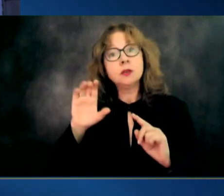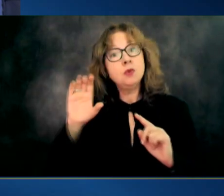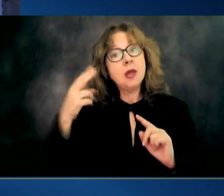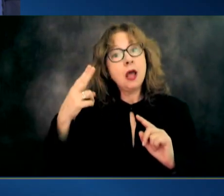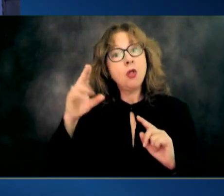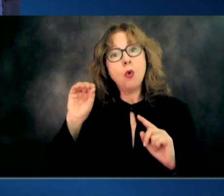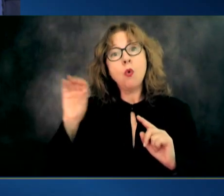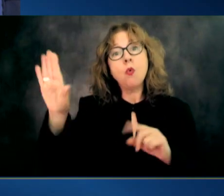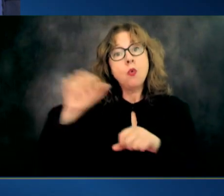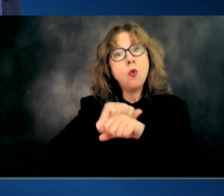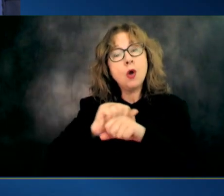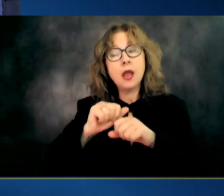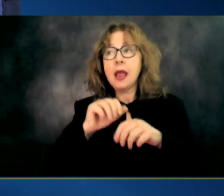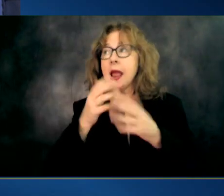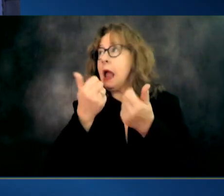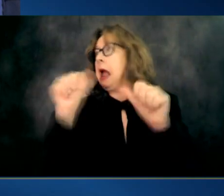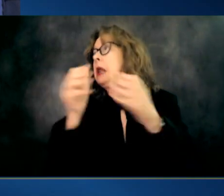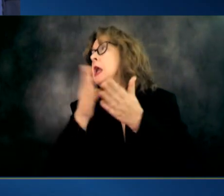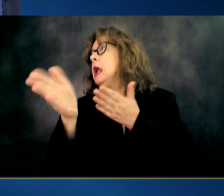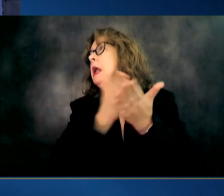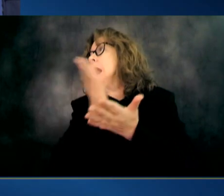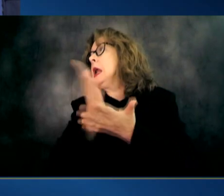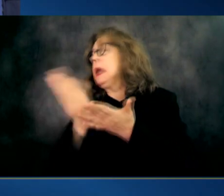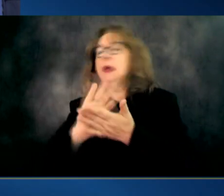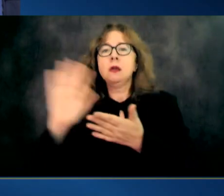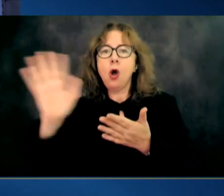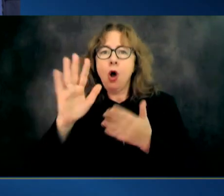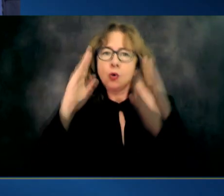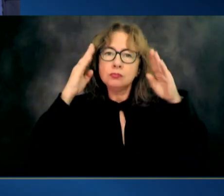And so, you have to teach them the social determinants of health of the people that are